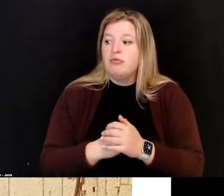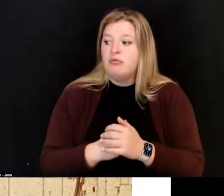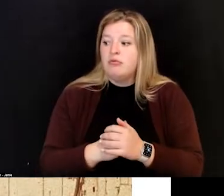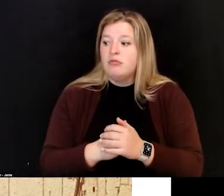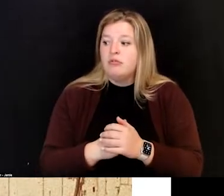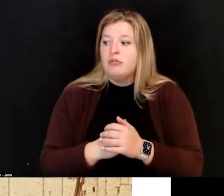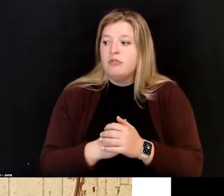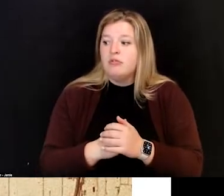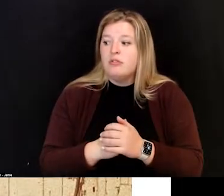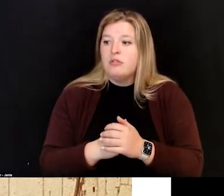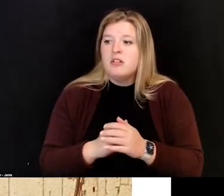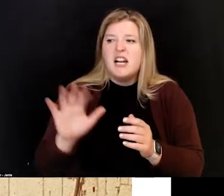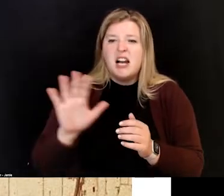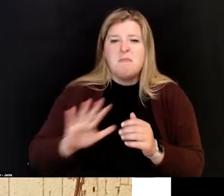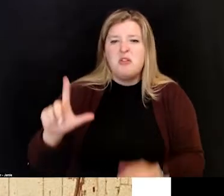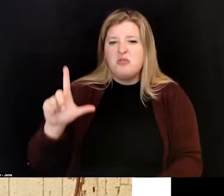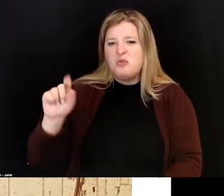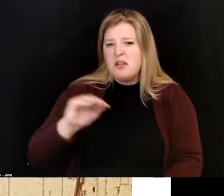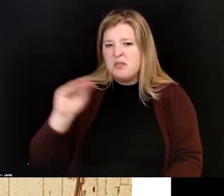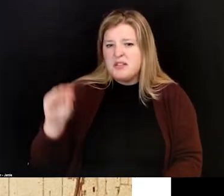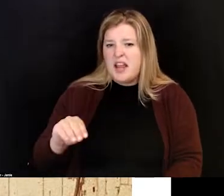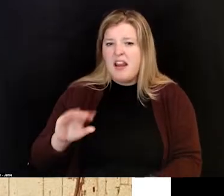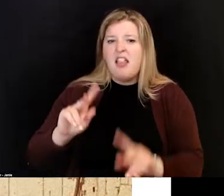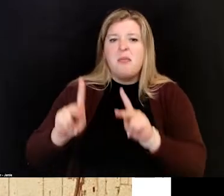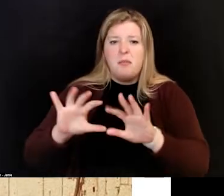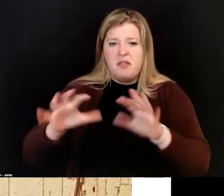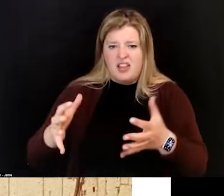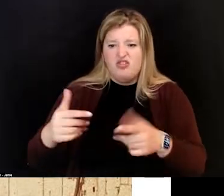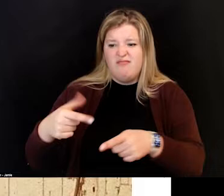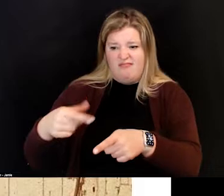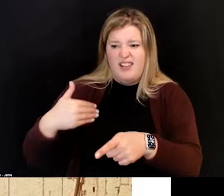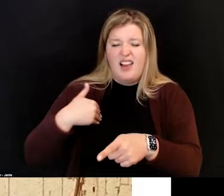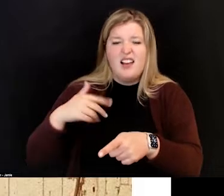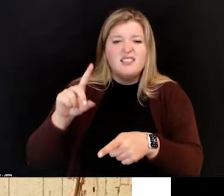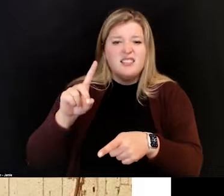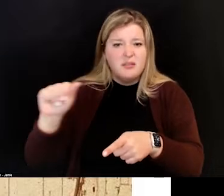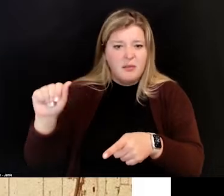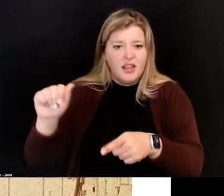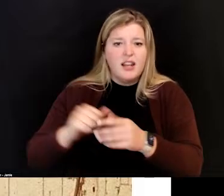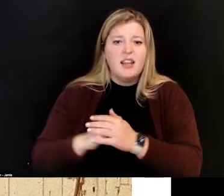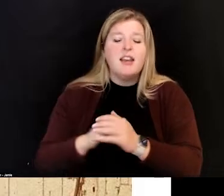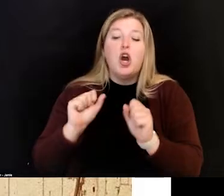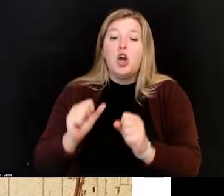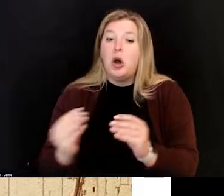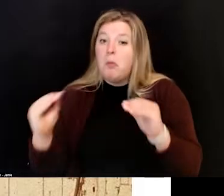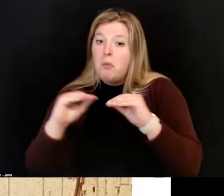about 20% of the population has it. It can be more, again, depending on how you categorize it.